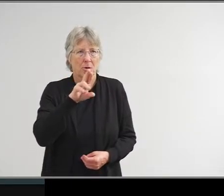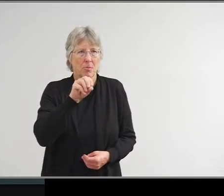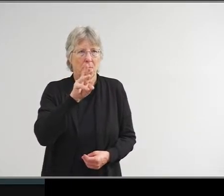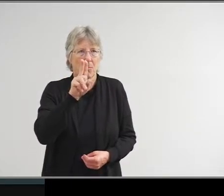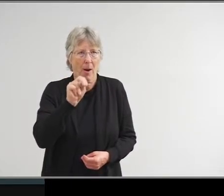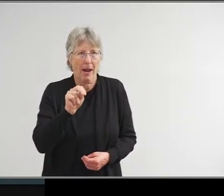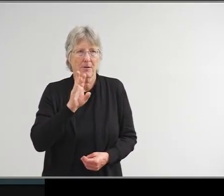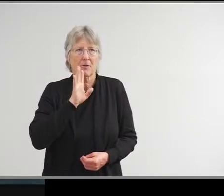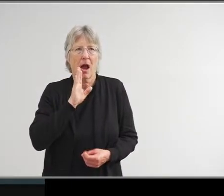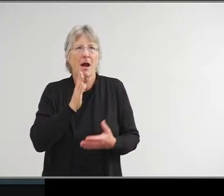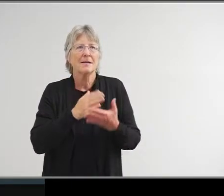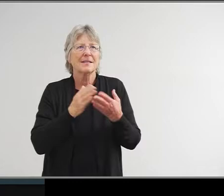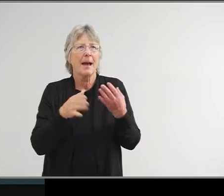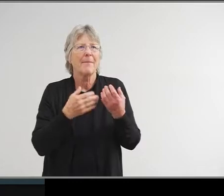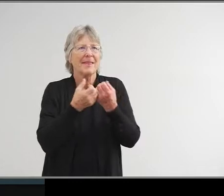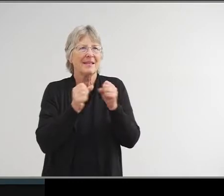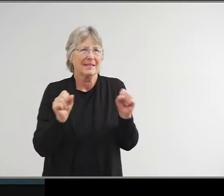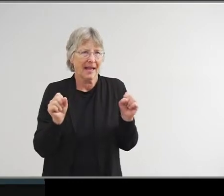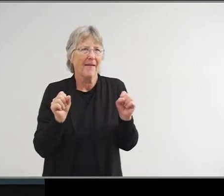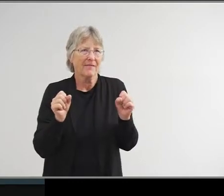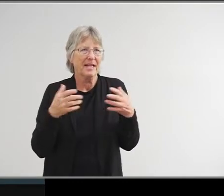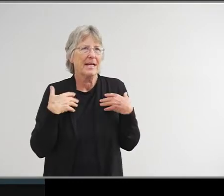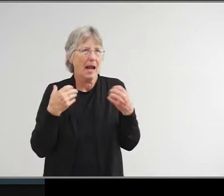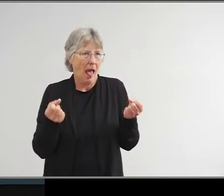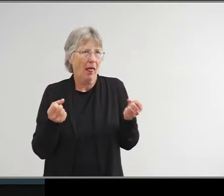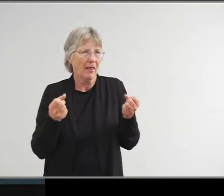of our ongoing efforts to reopen schools